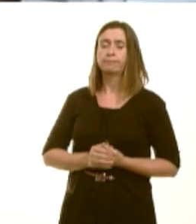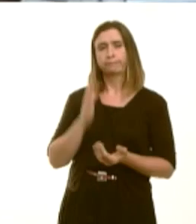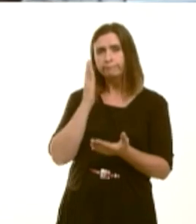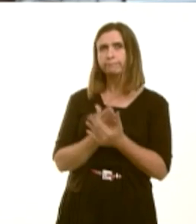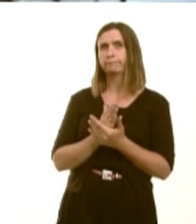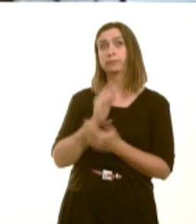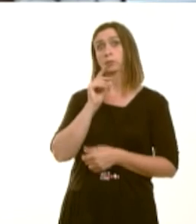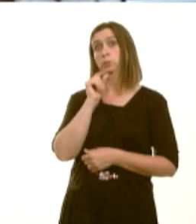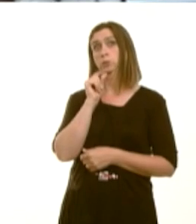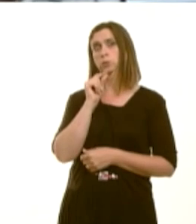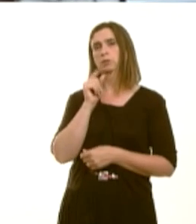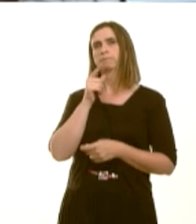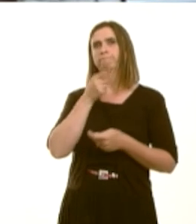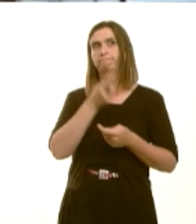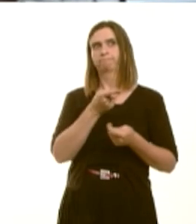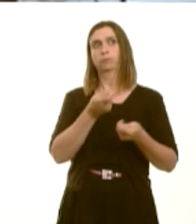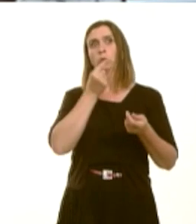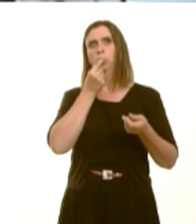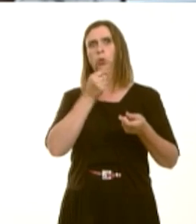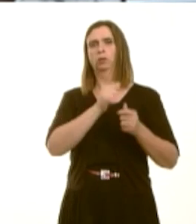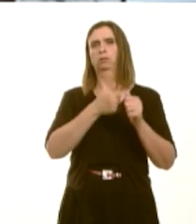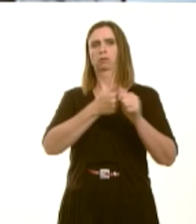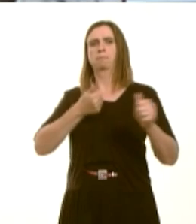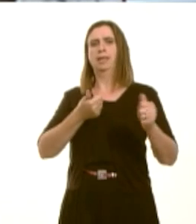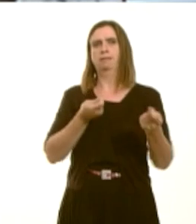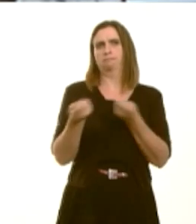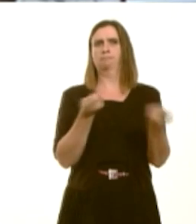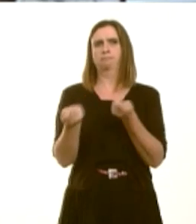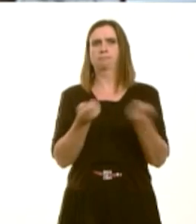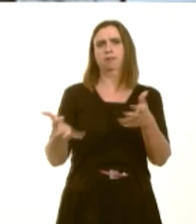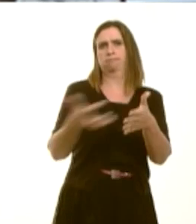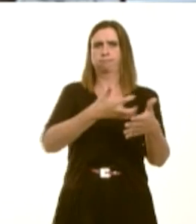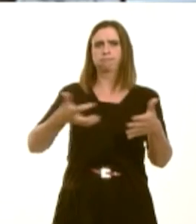rests on the operators of the sites, whoever they may be at any given moment in time. We